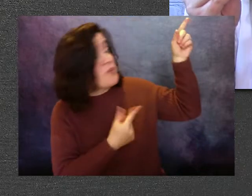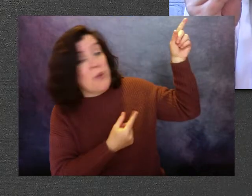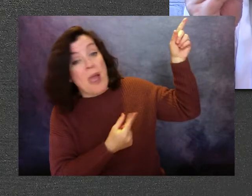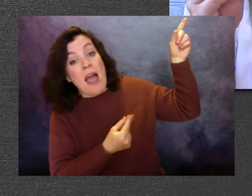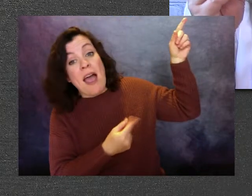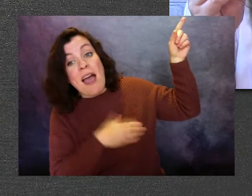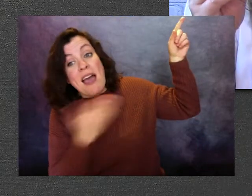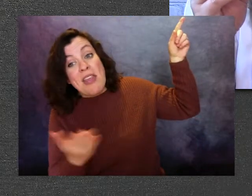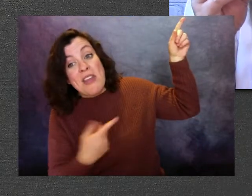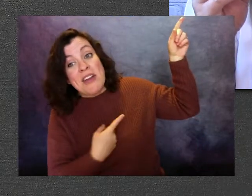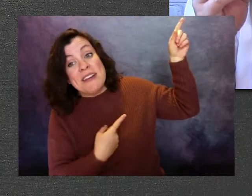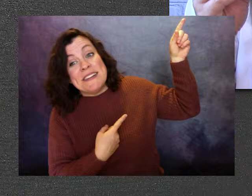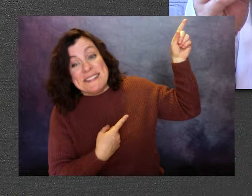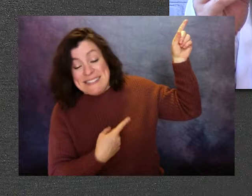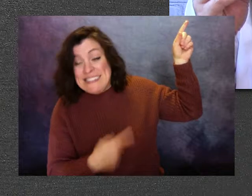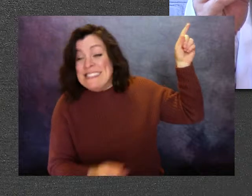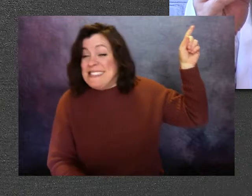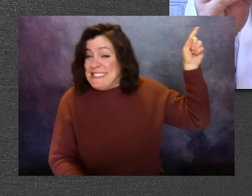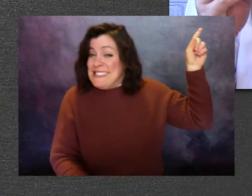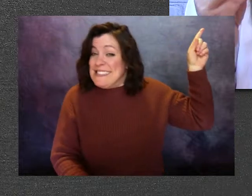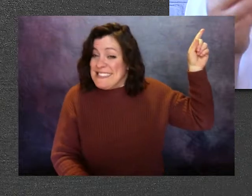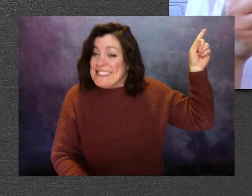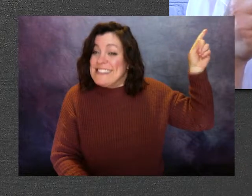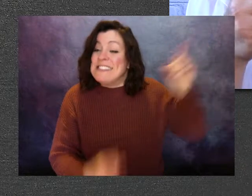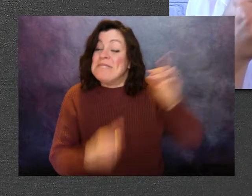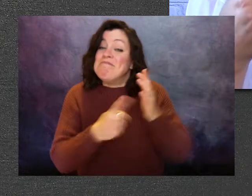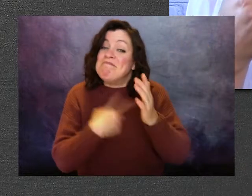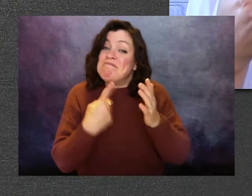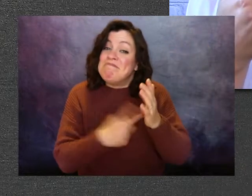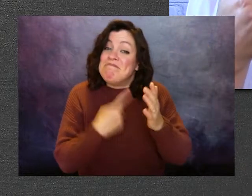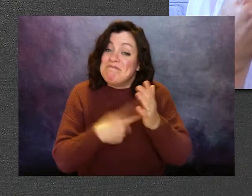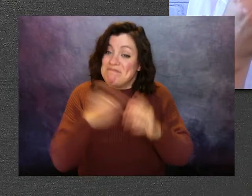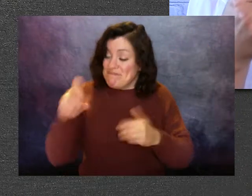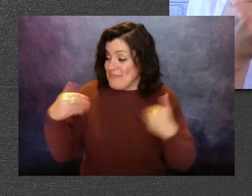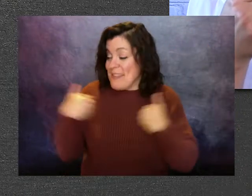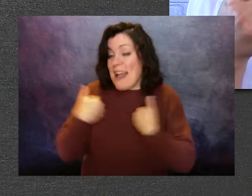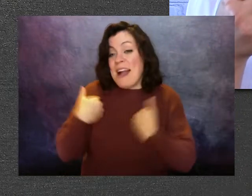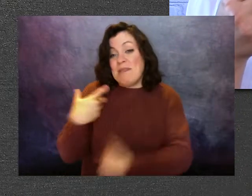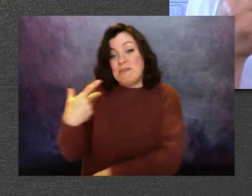Sometimes animals have to get shots to keep them healthy.